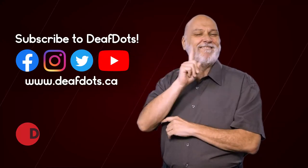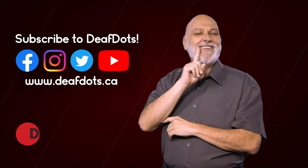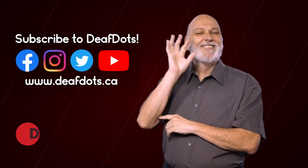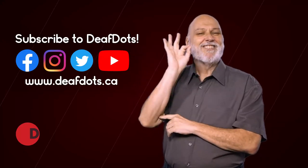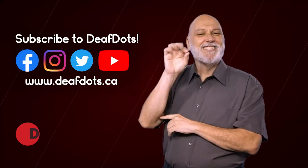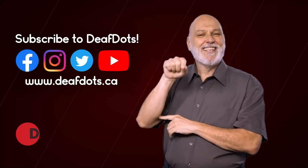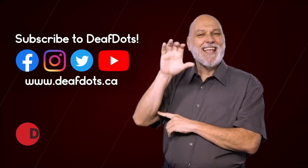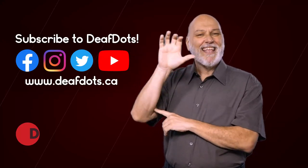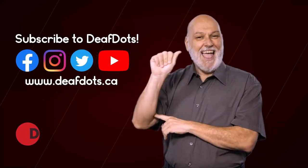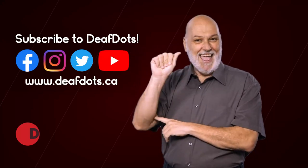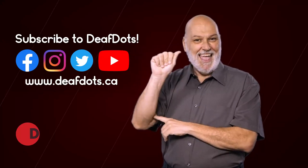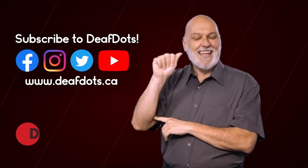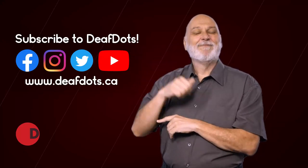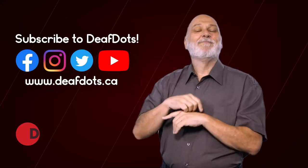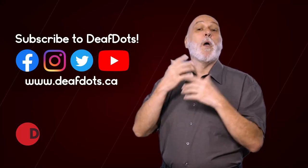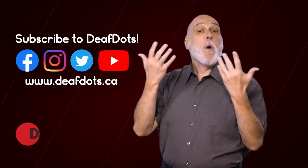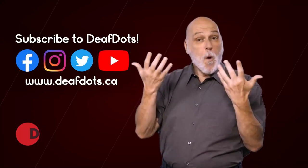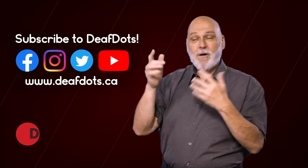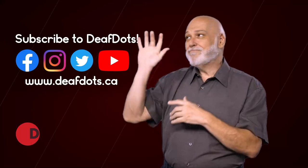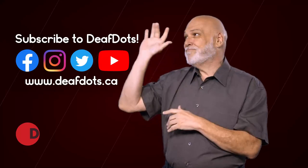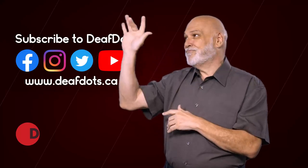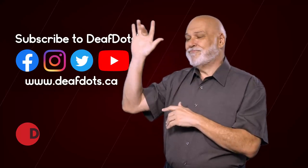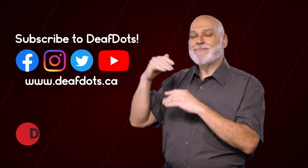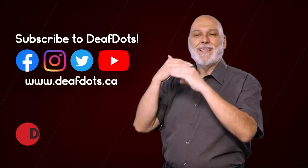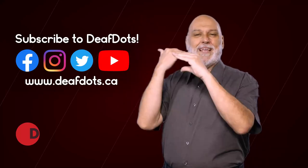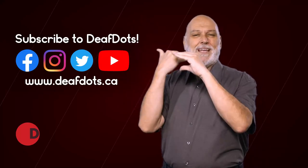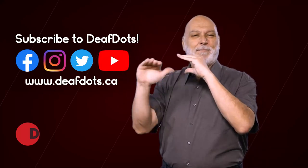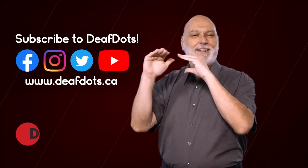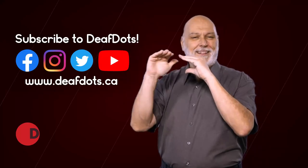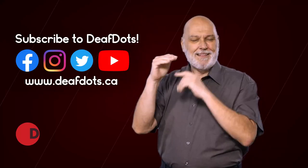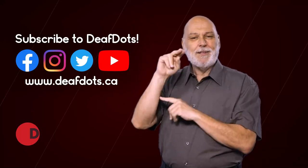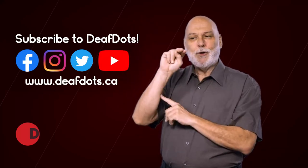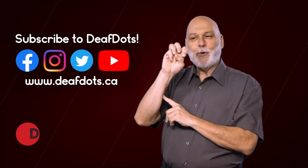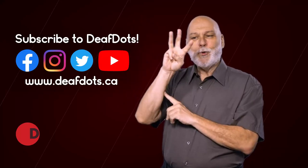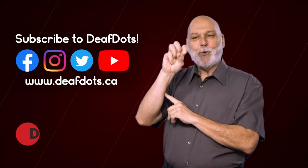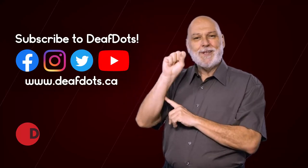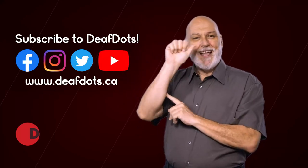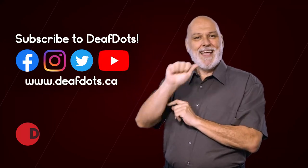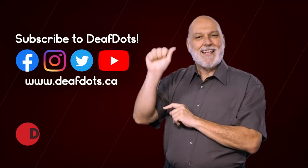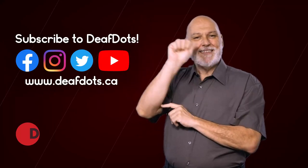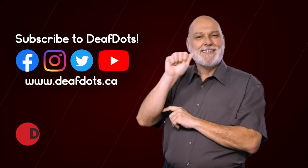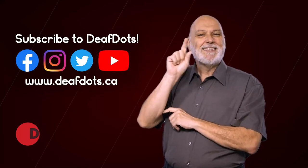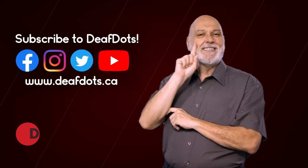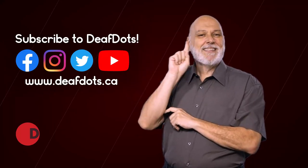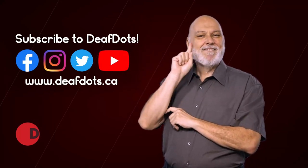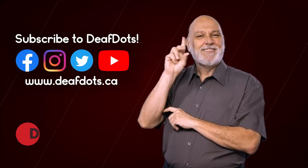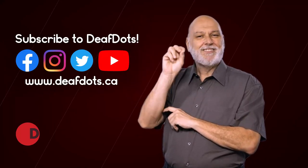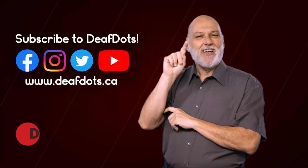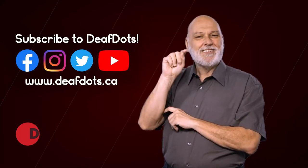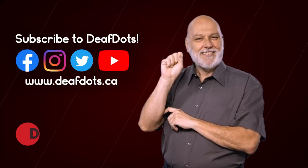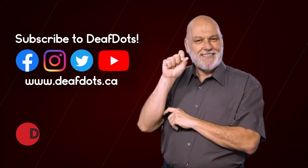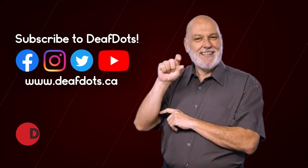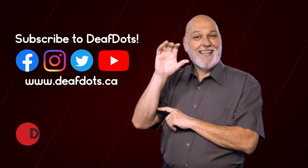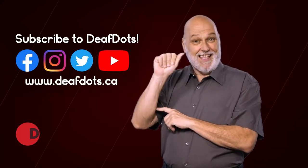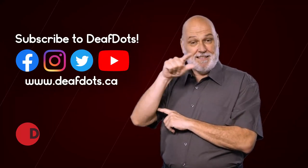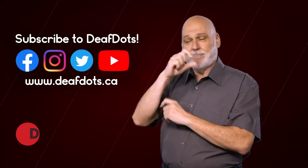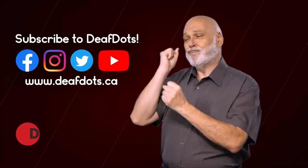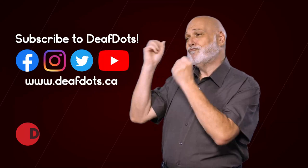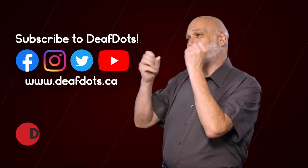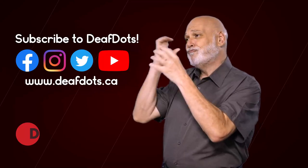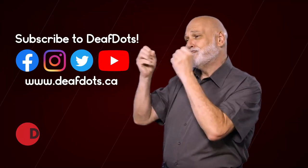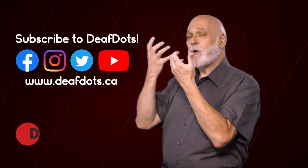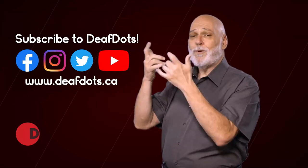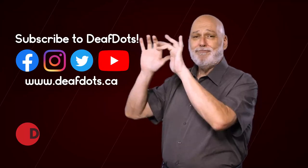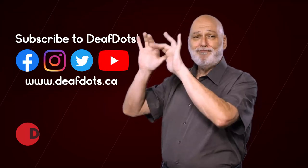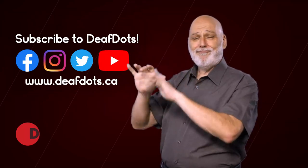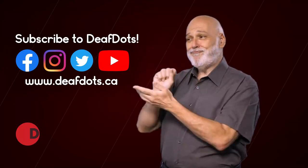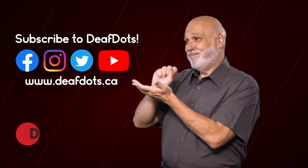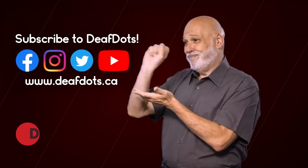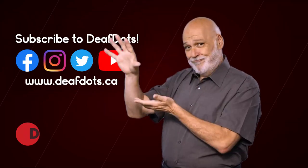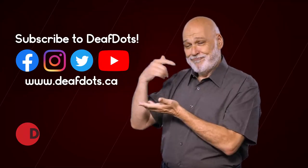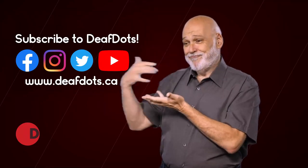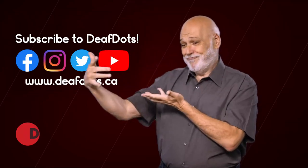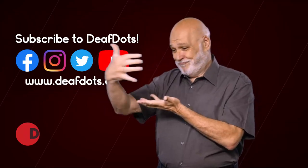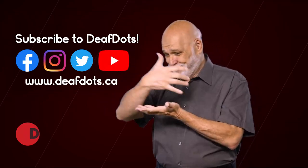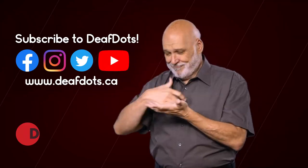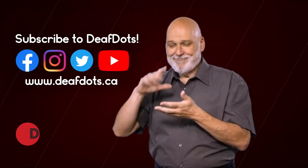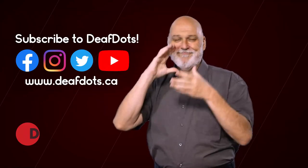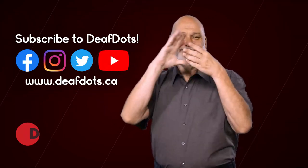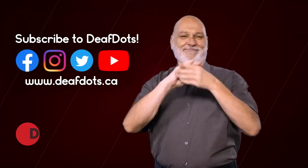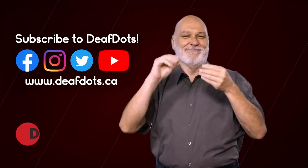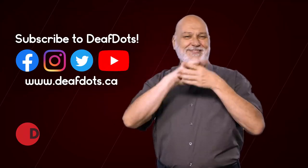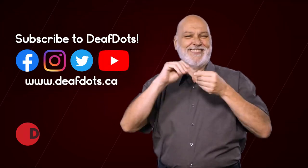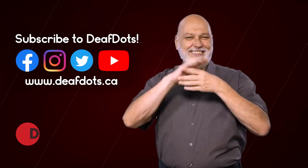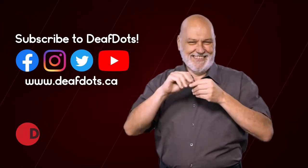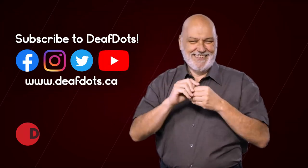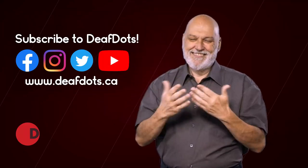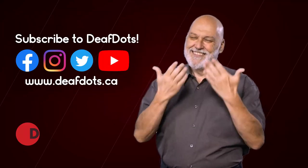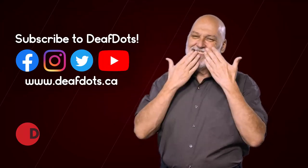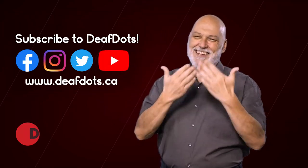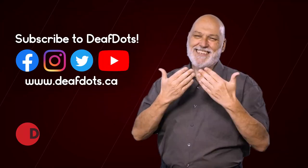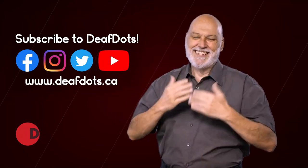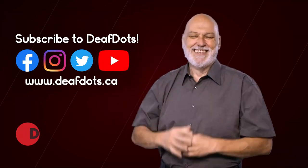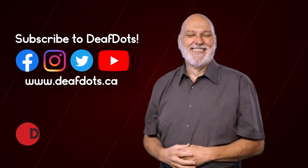please visit www.DeafDots.ca or email to news@deafdots.ca